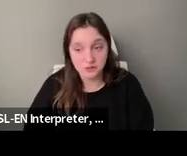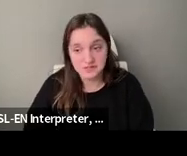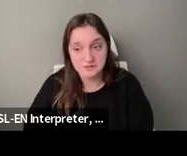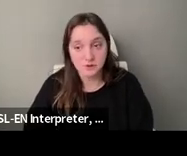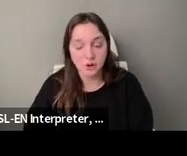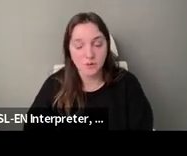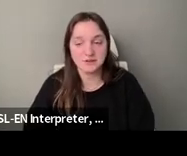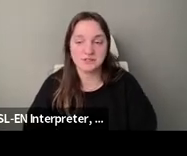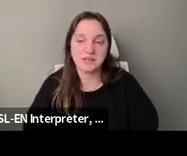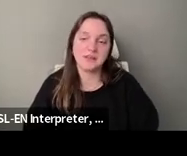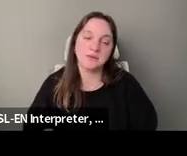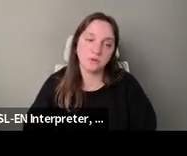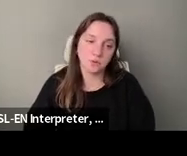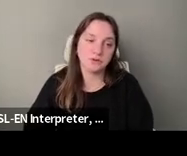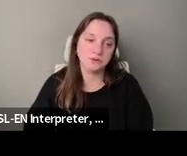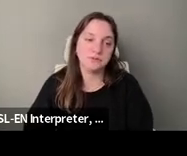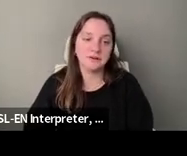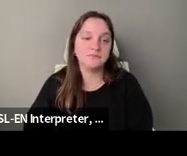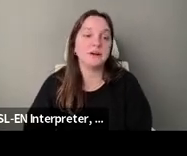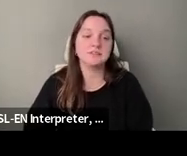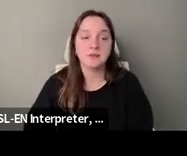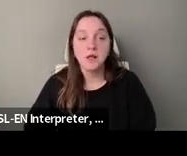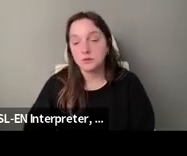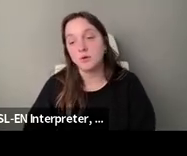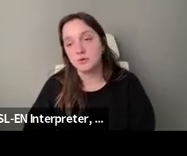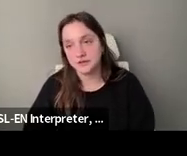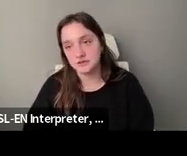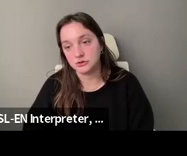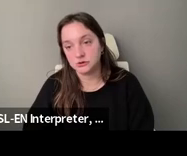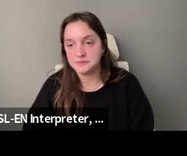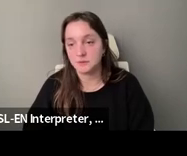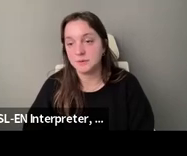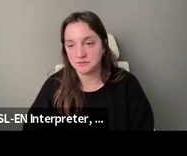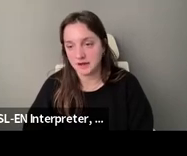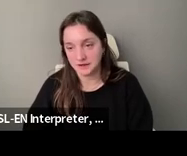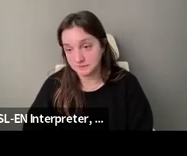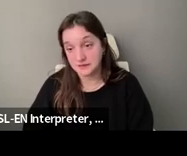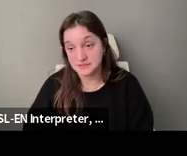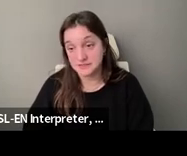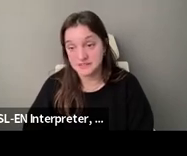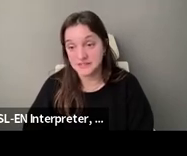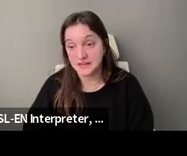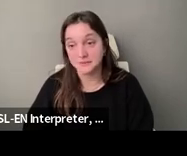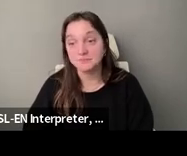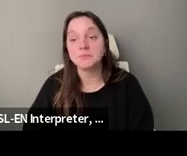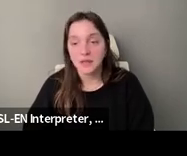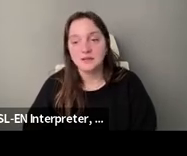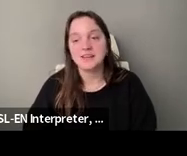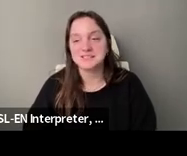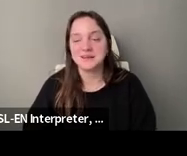don't always understand that, nor do various local or national groups, so we provide assistance there.